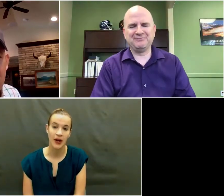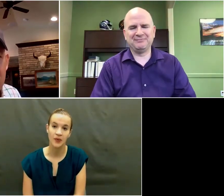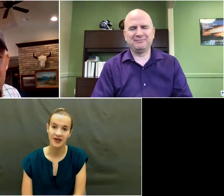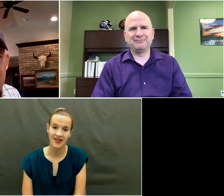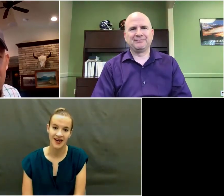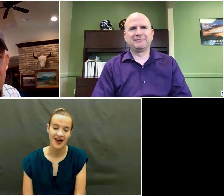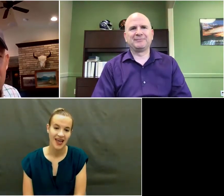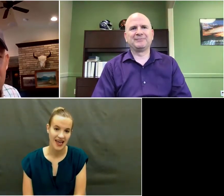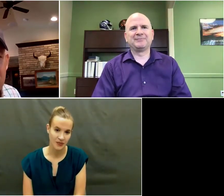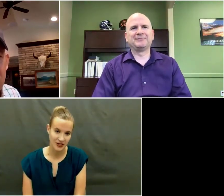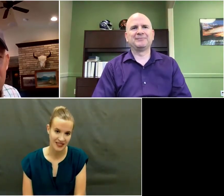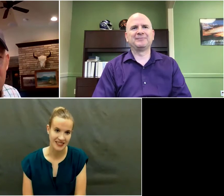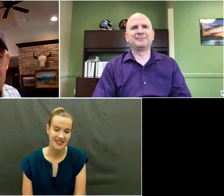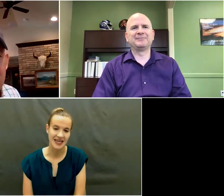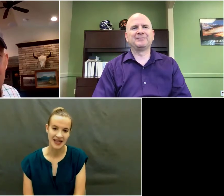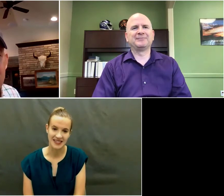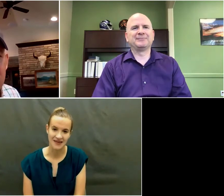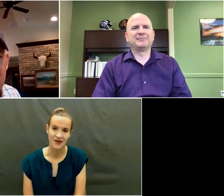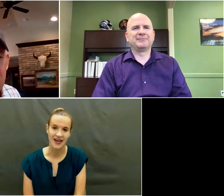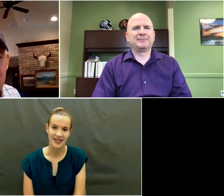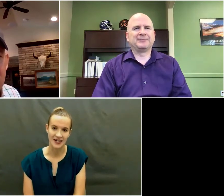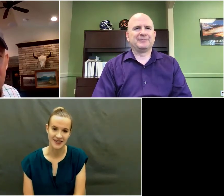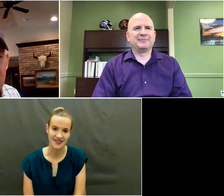worked there in Washington DC at Gallaudet for eight years.